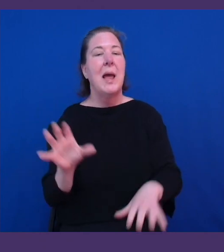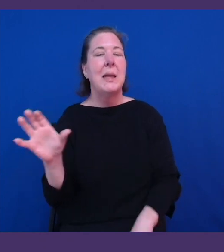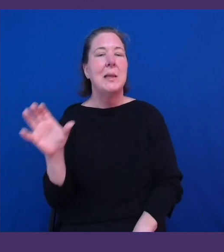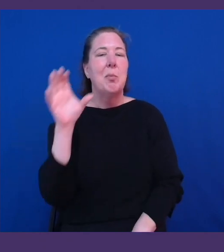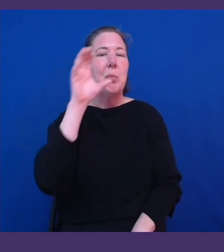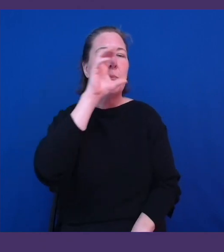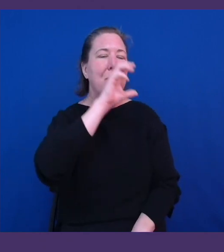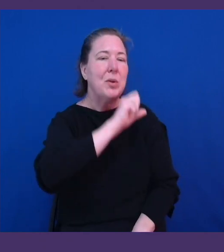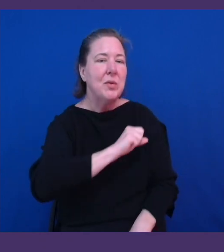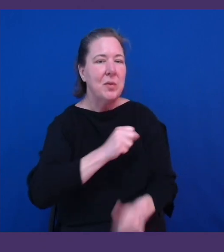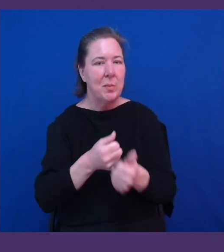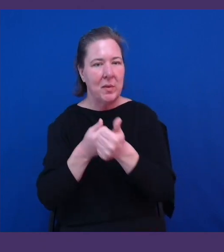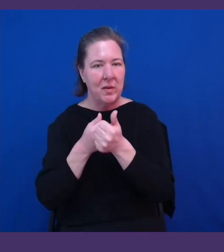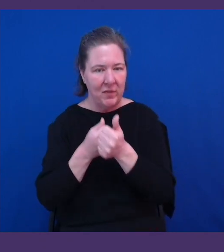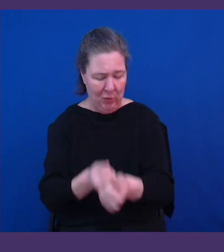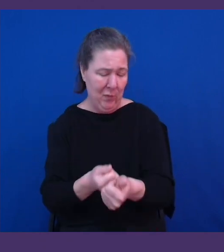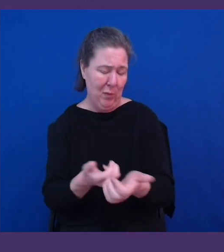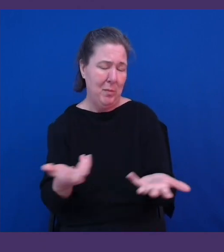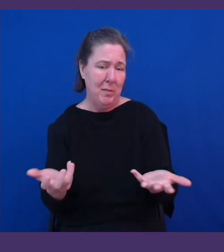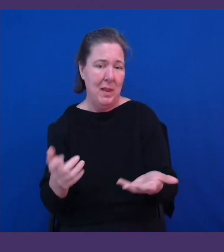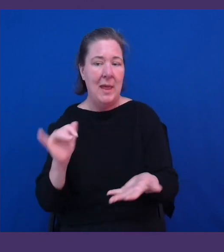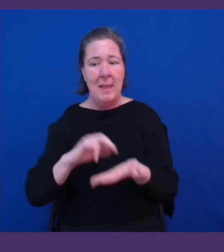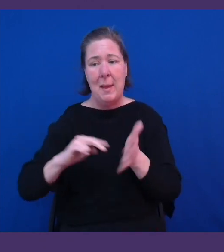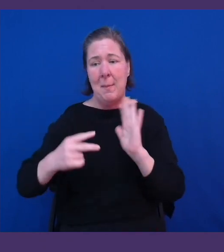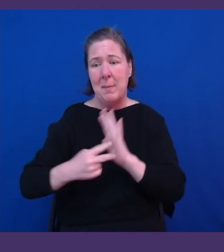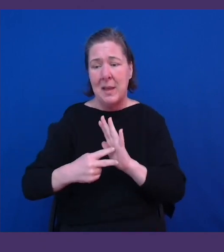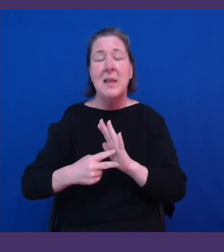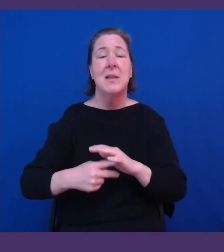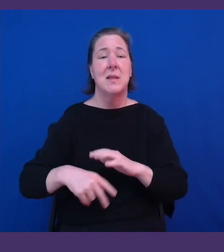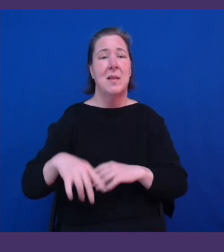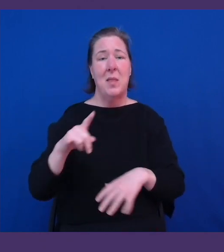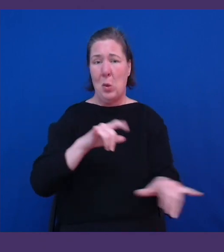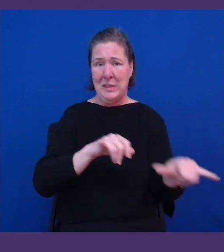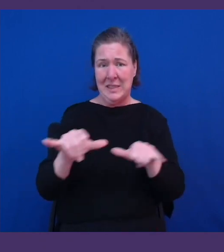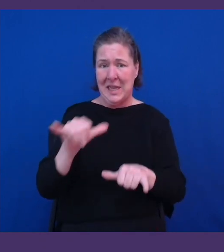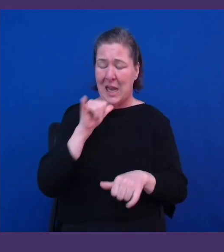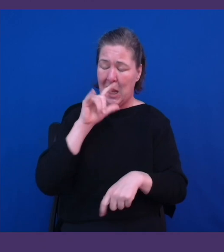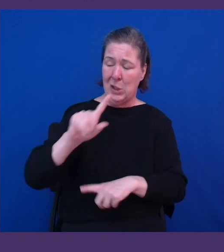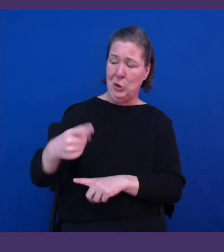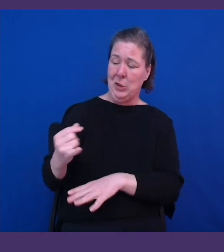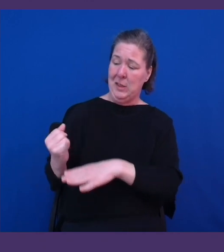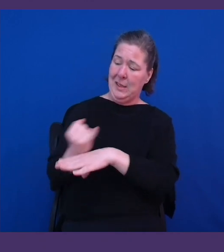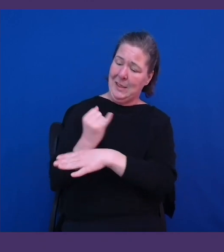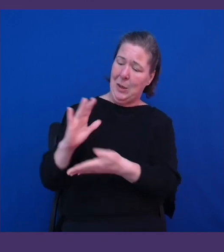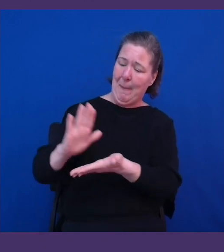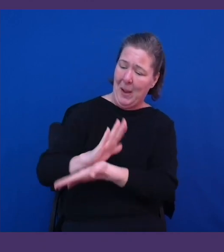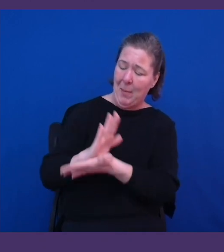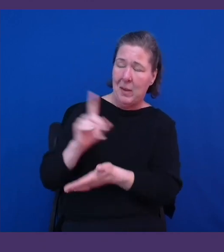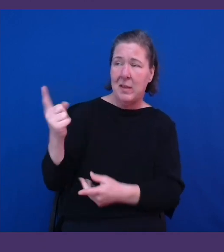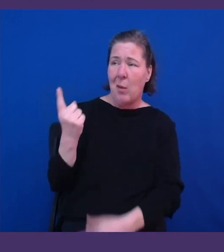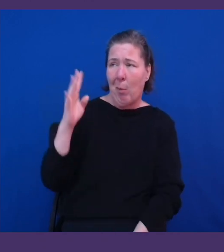That means that those standards are not just industry papers that somebody came up with, but it's actually they are put